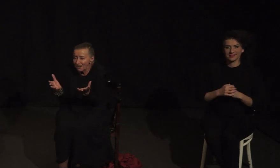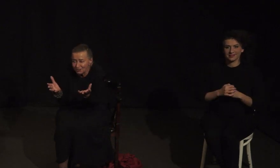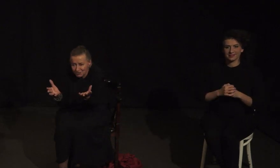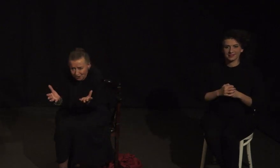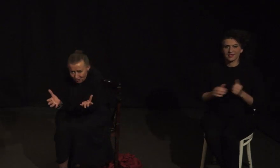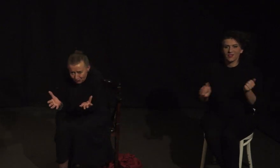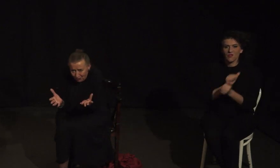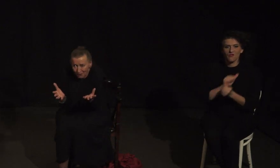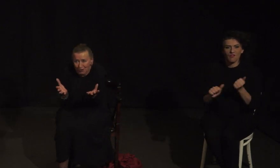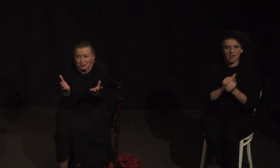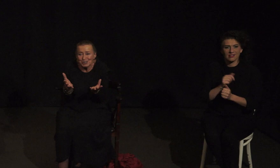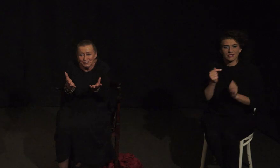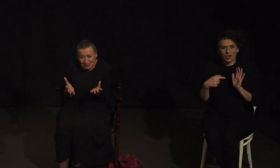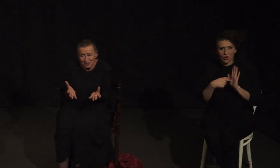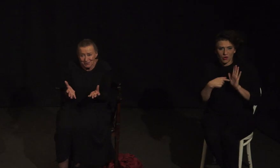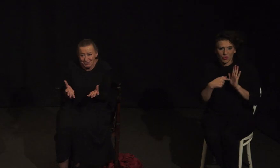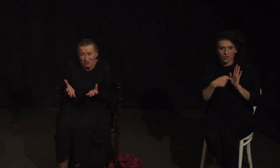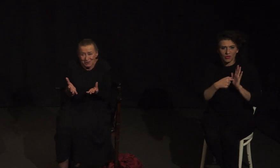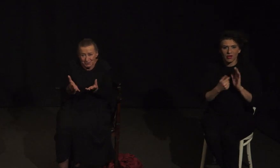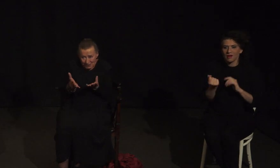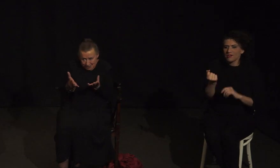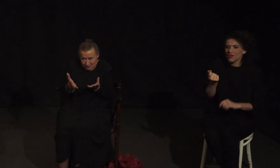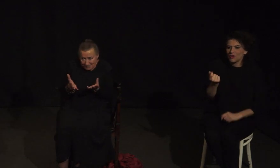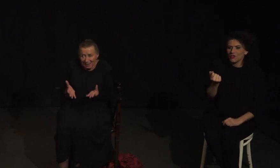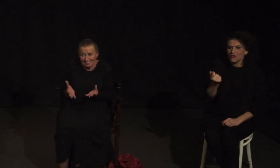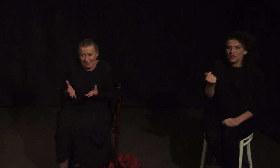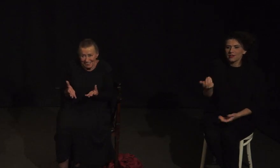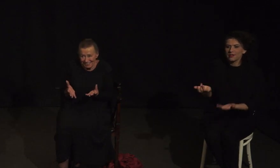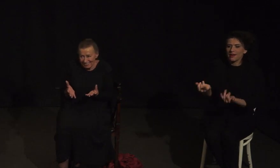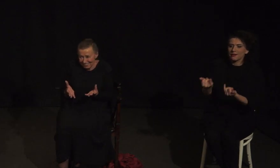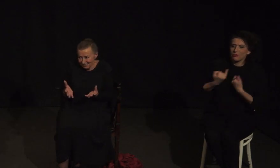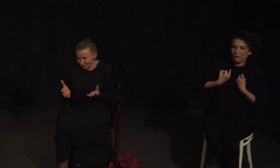I fight for it in the moment that is given to me